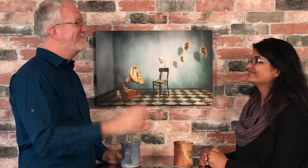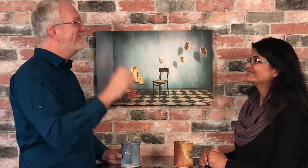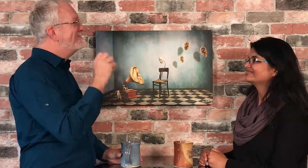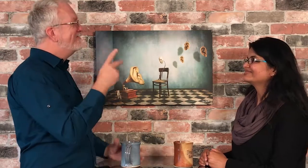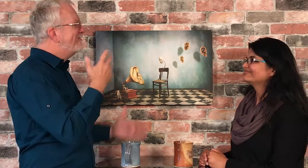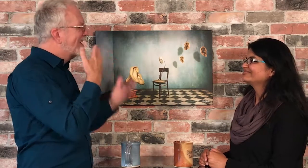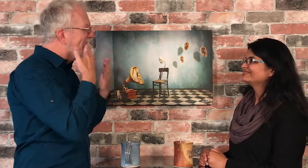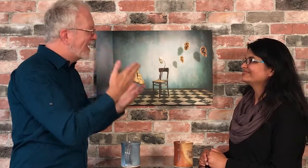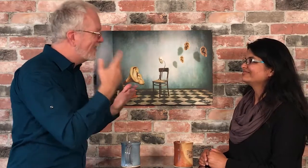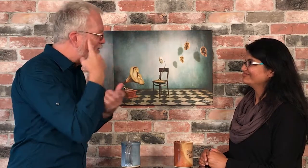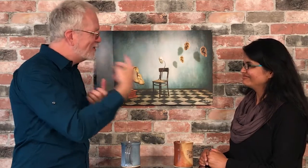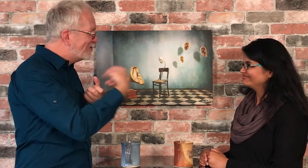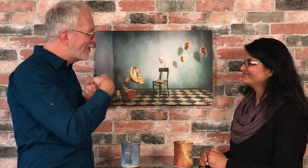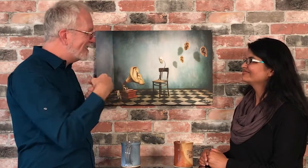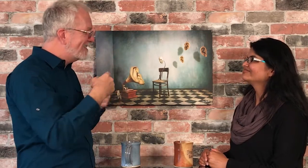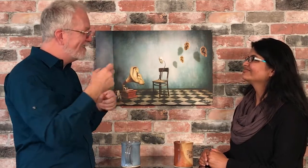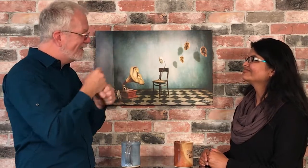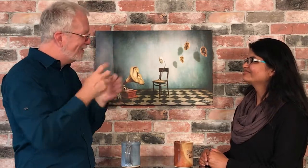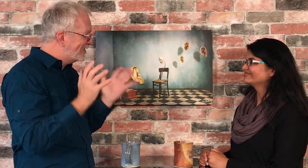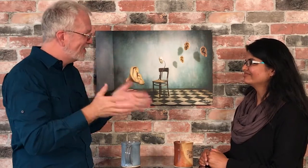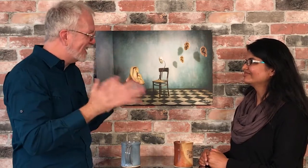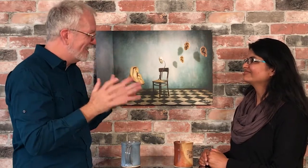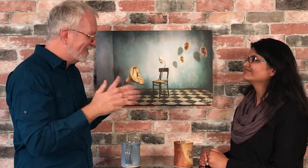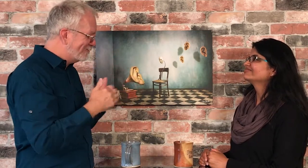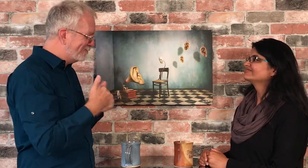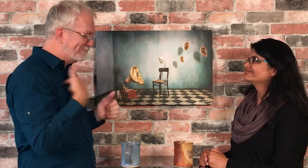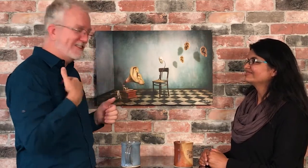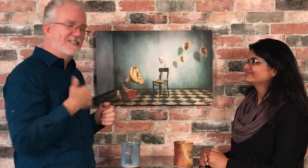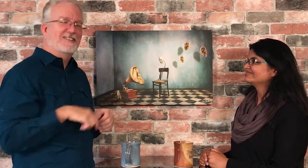Okay, thank you for joining Coffee Chat with me!